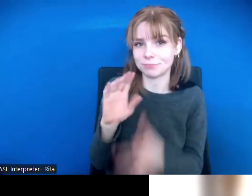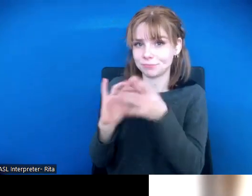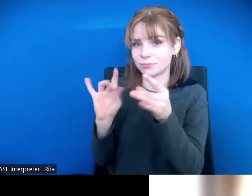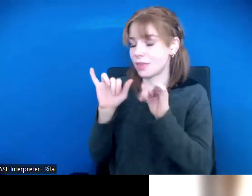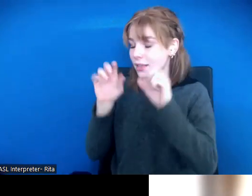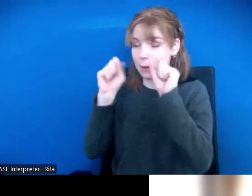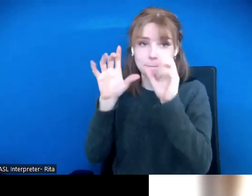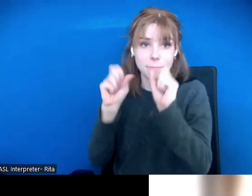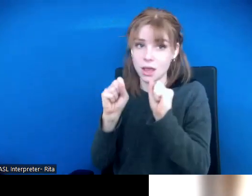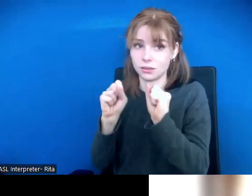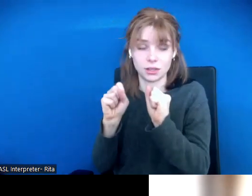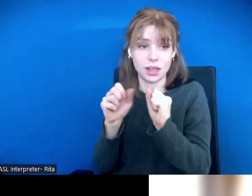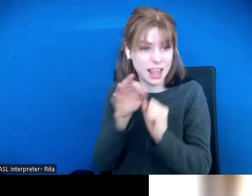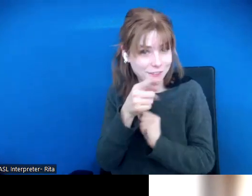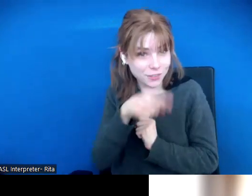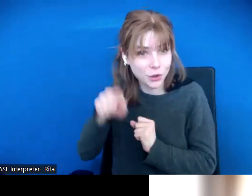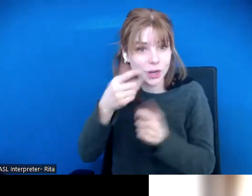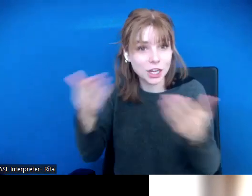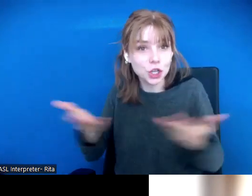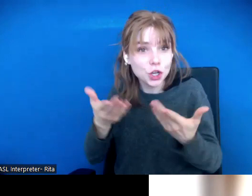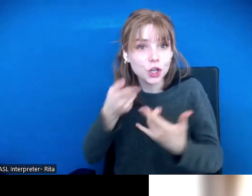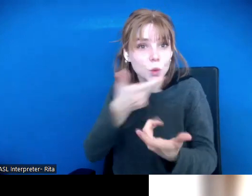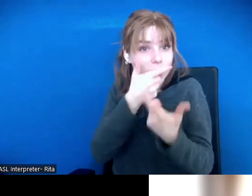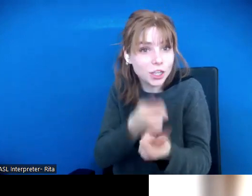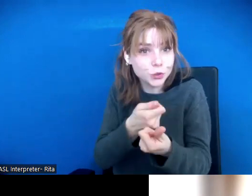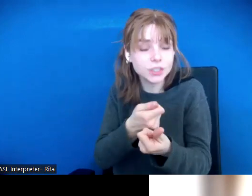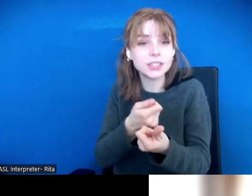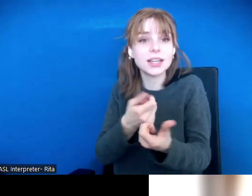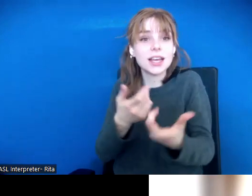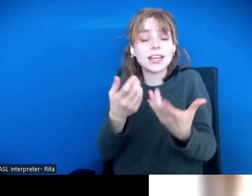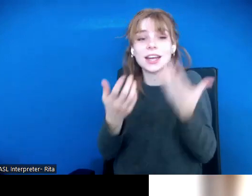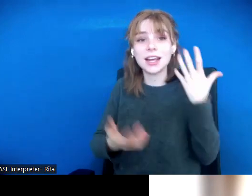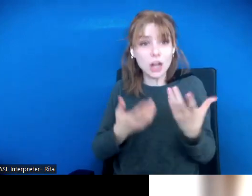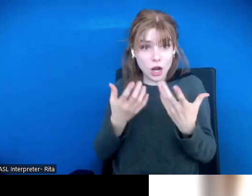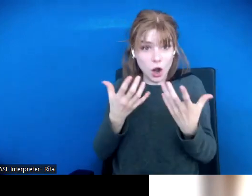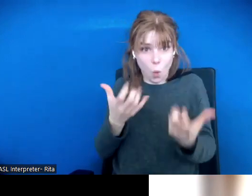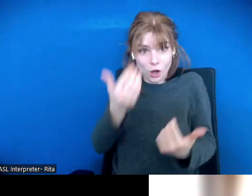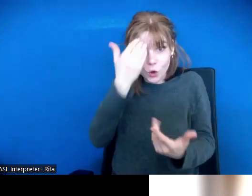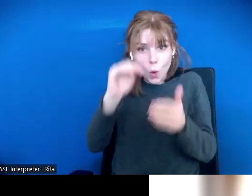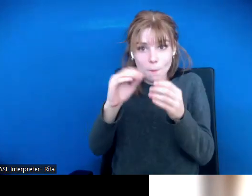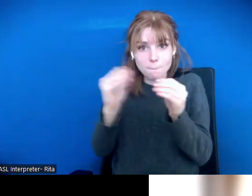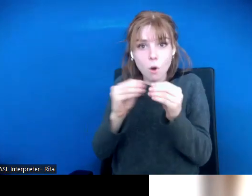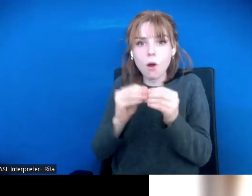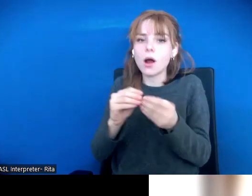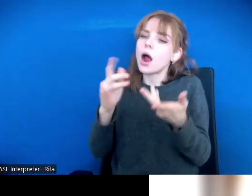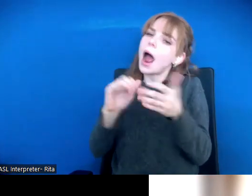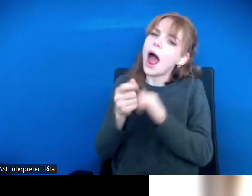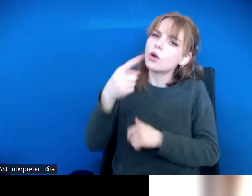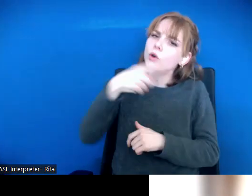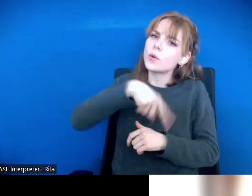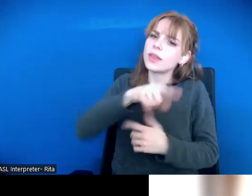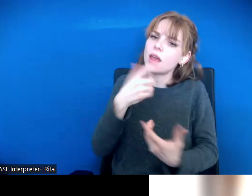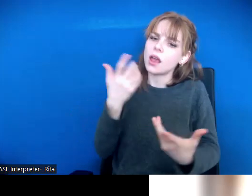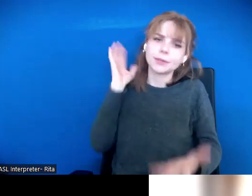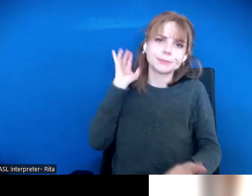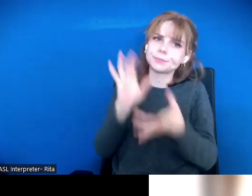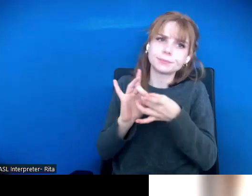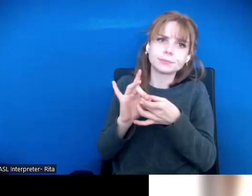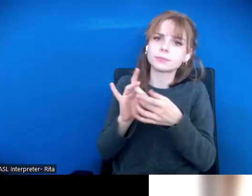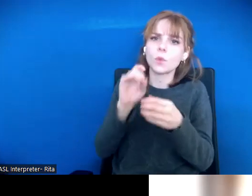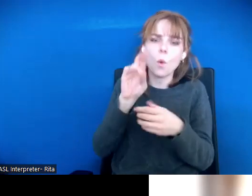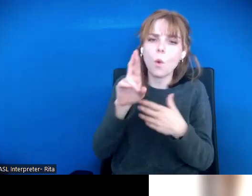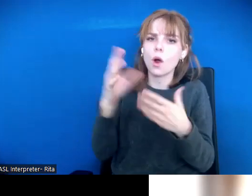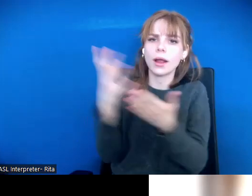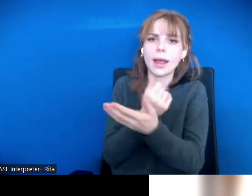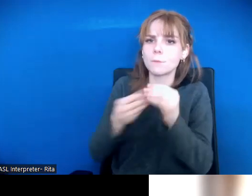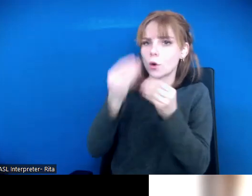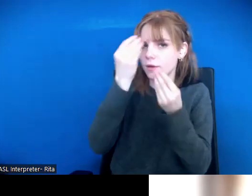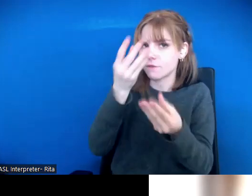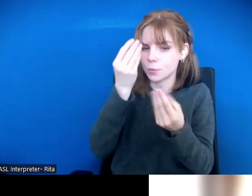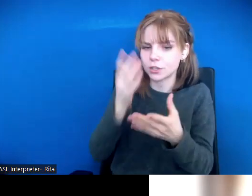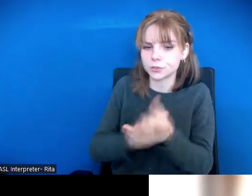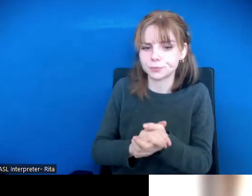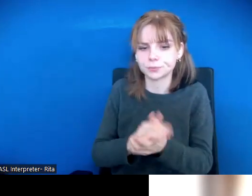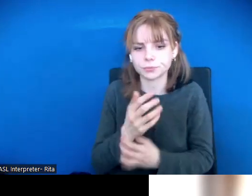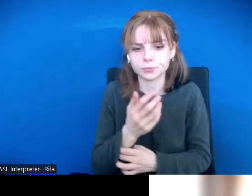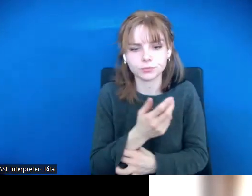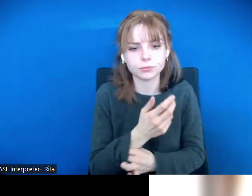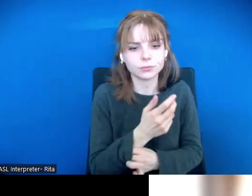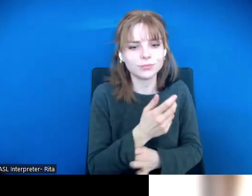If they don't have the financial means to pay for the equipment, we will try to find out if they are on waiver services, what other options are out there. We will try to connect them to resources.